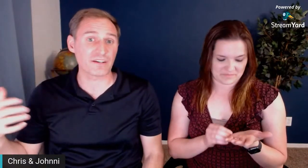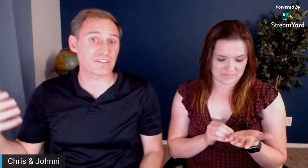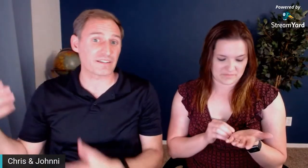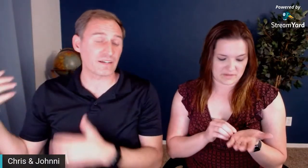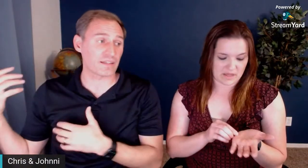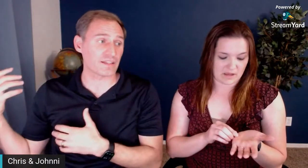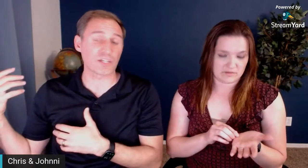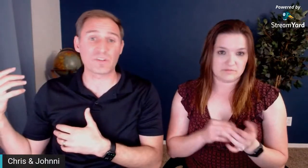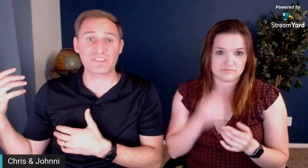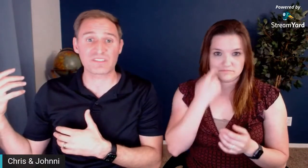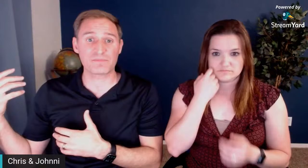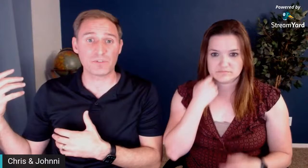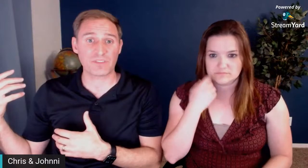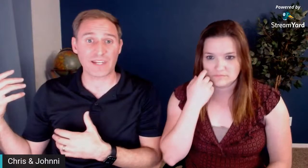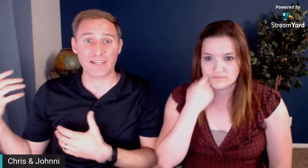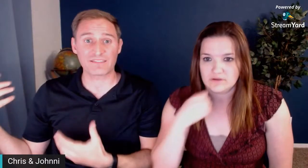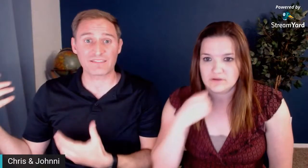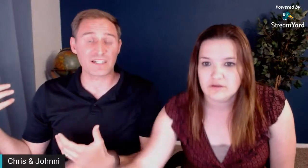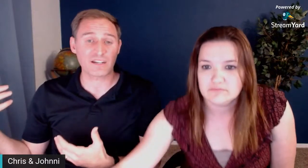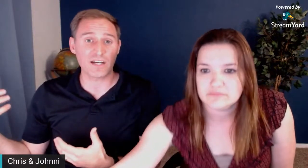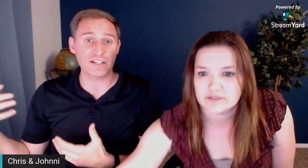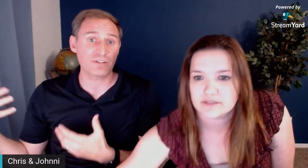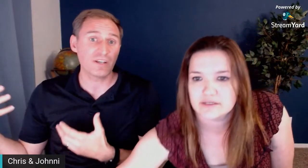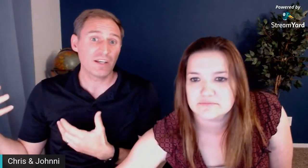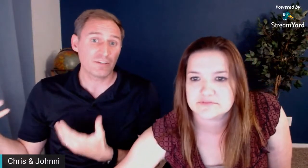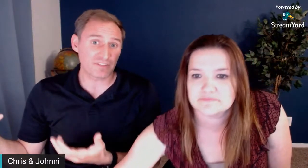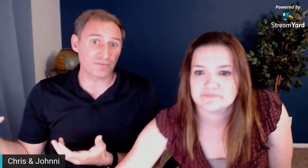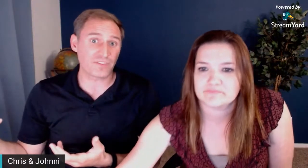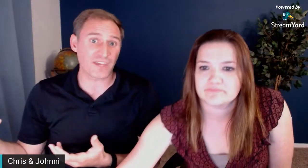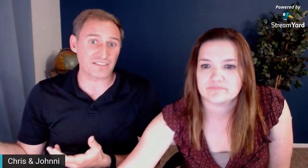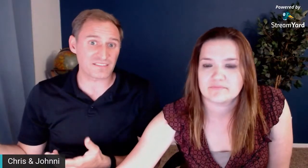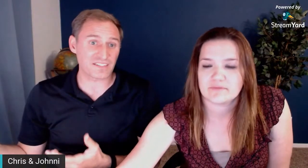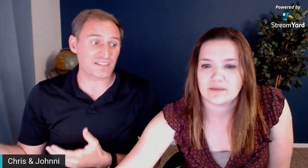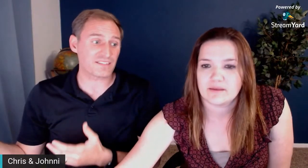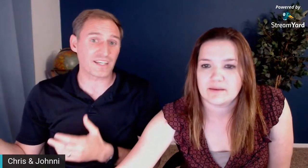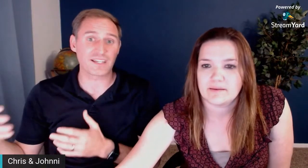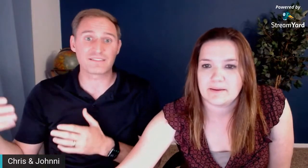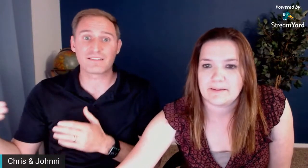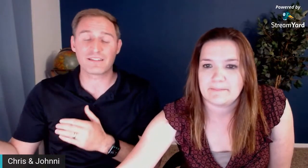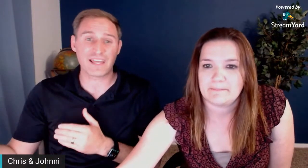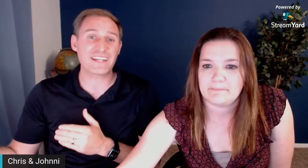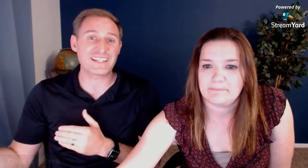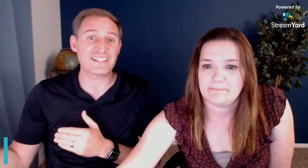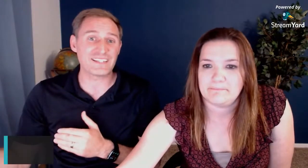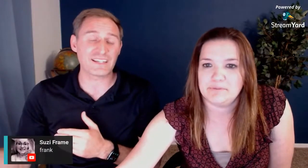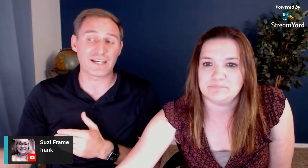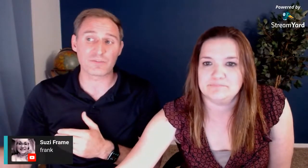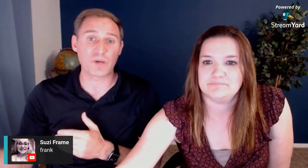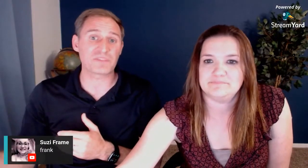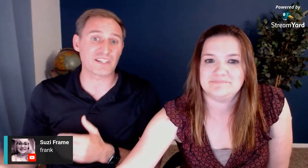years like the linguistics book that i studied in college was from 2006. and the nid website